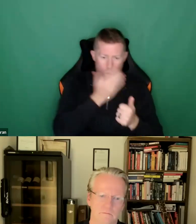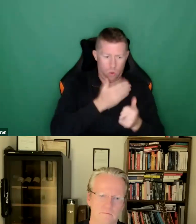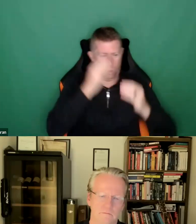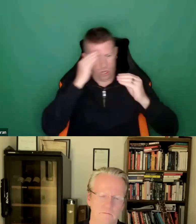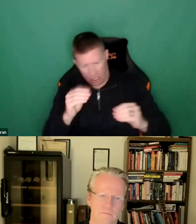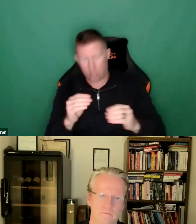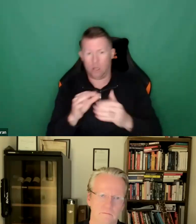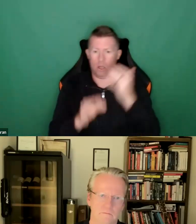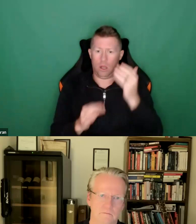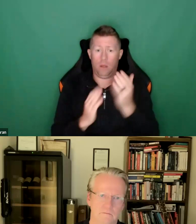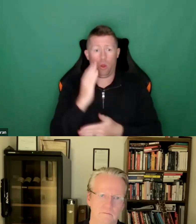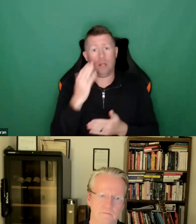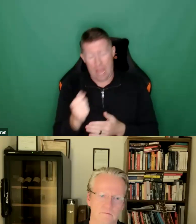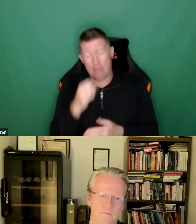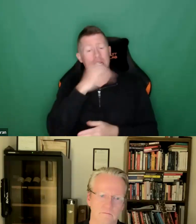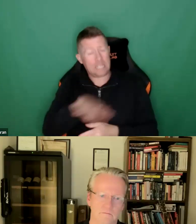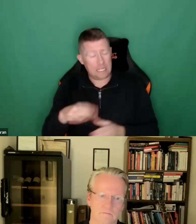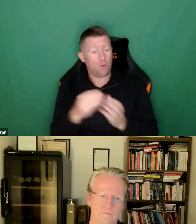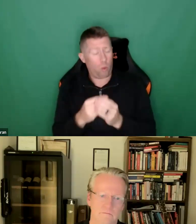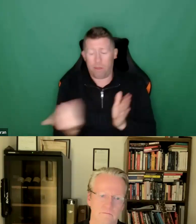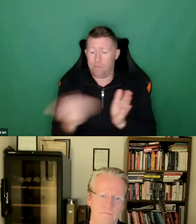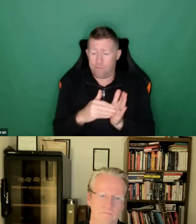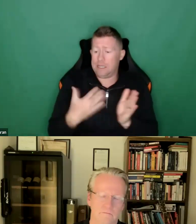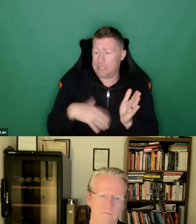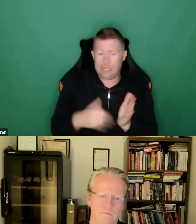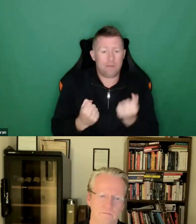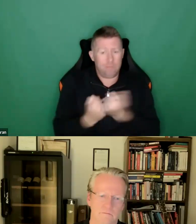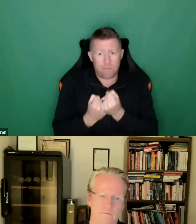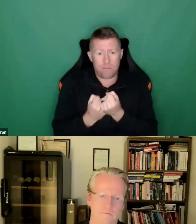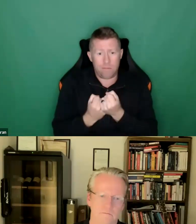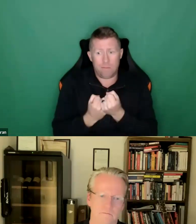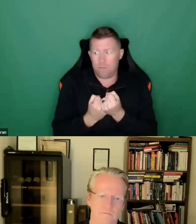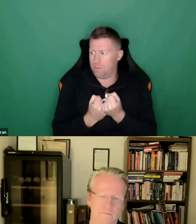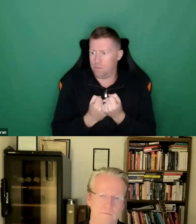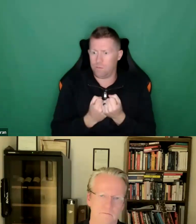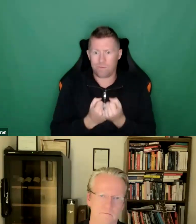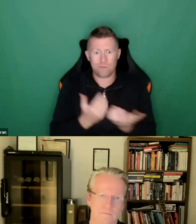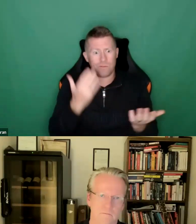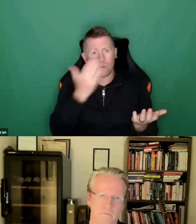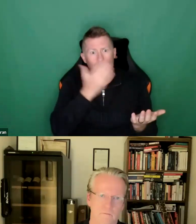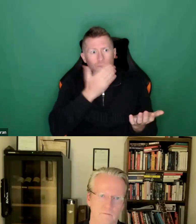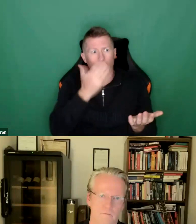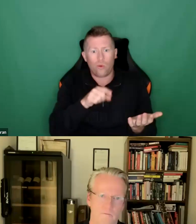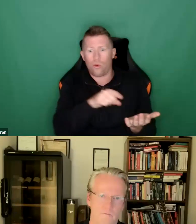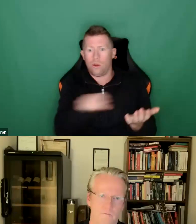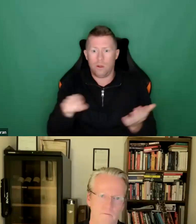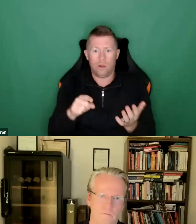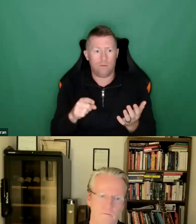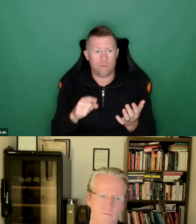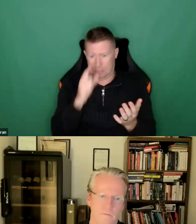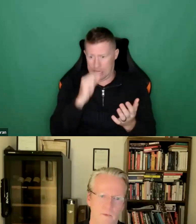which is exactly that question, how do we work better across sectors, across precision -- professions